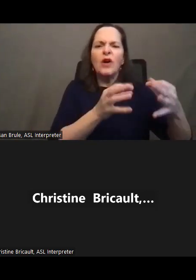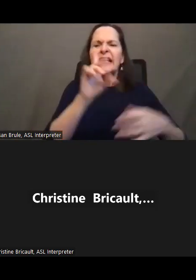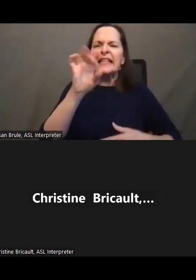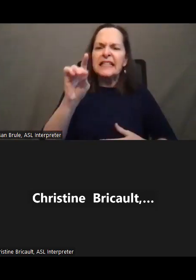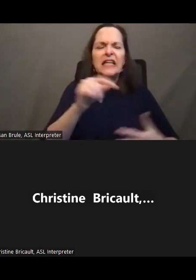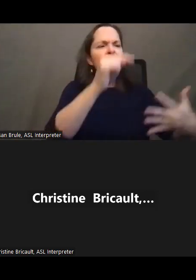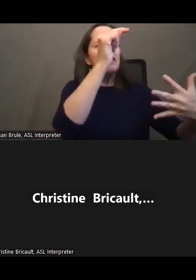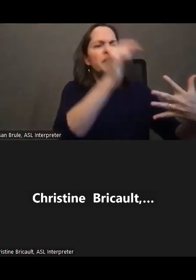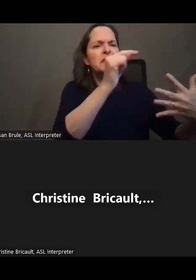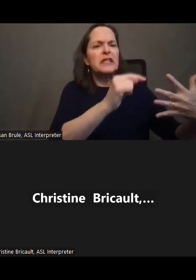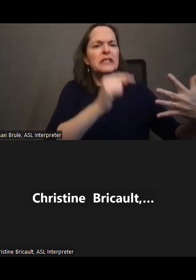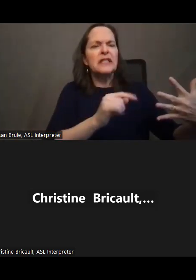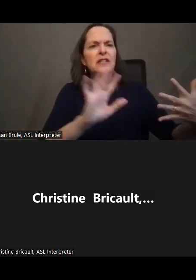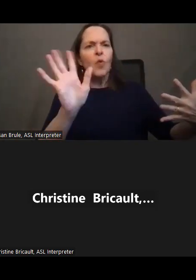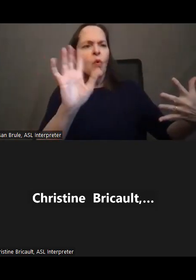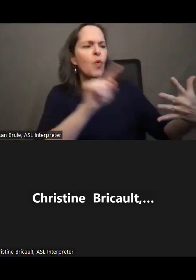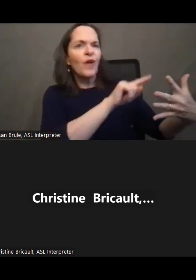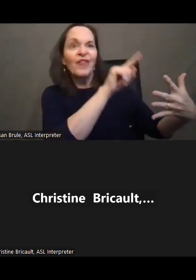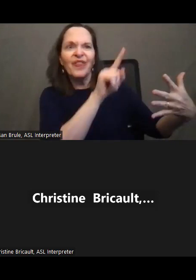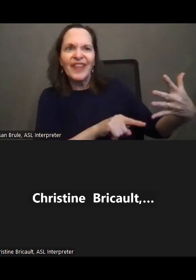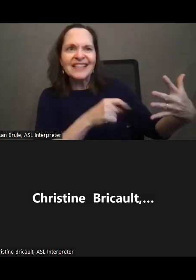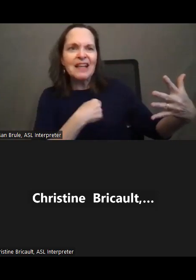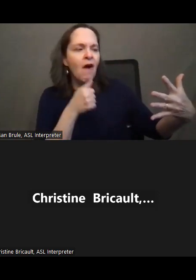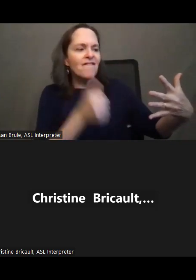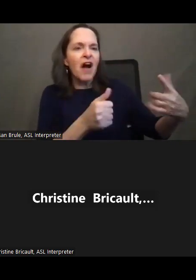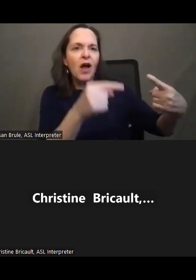I would like to tell you about it because I think it's helpful, if you